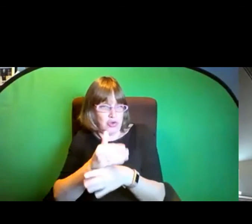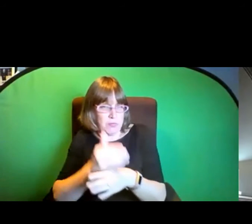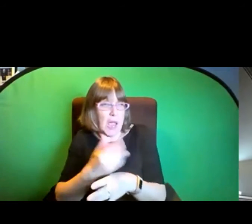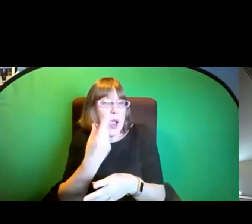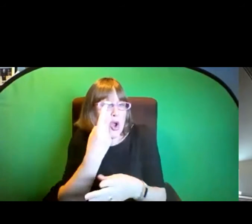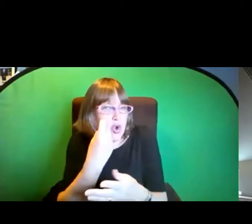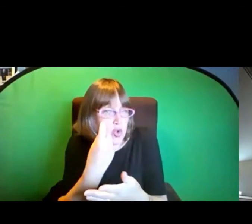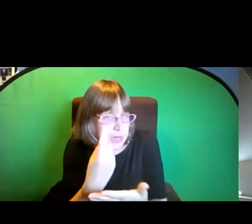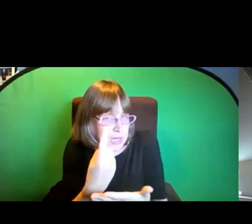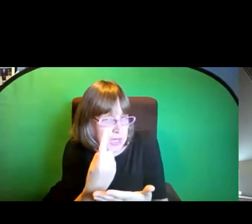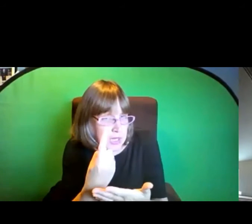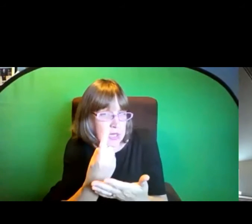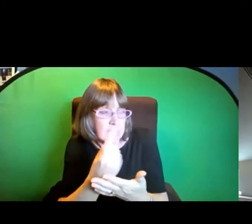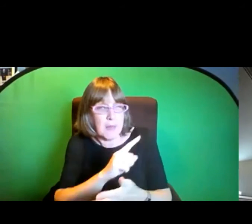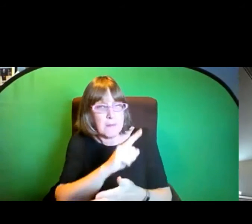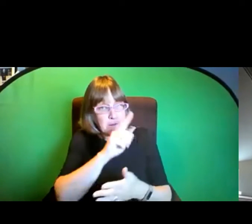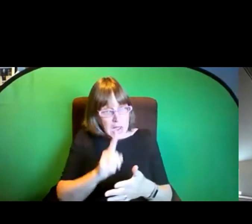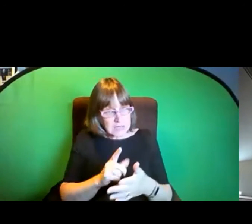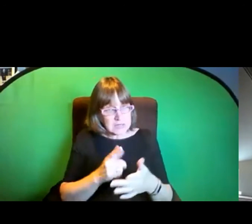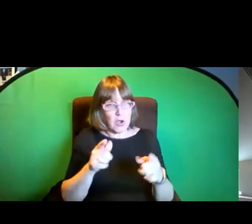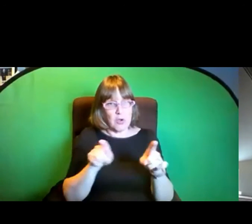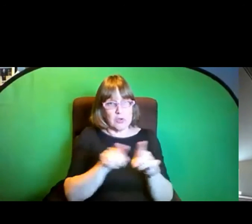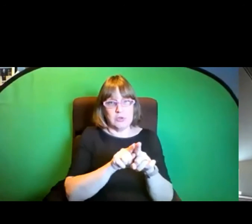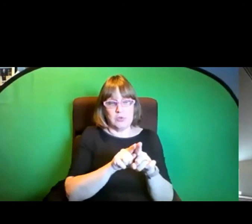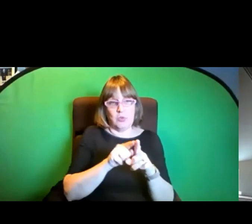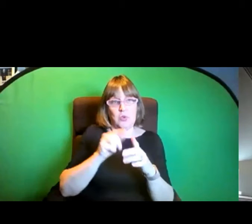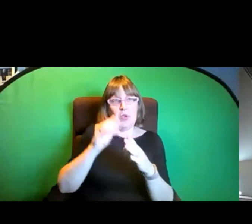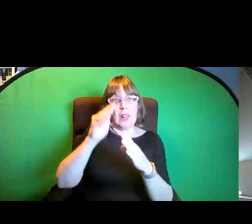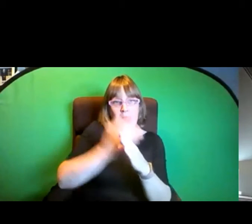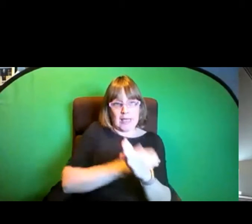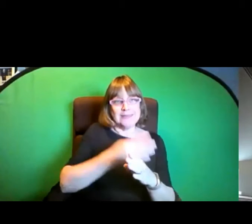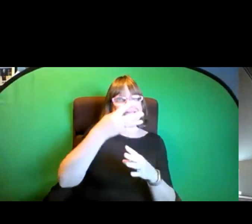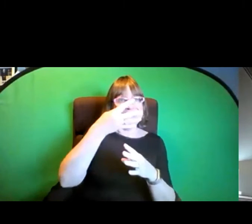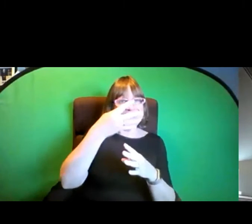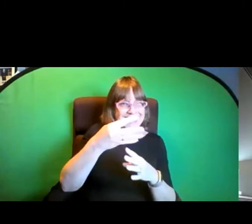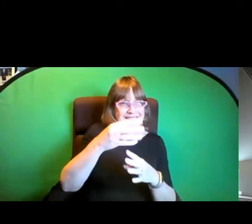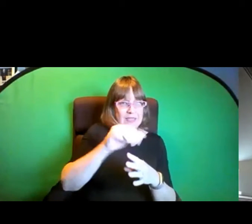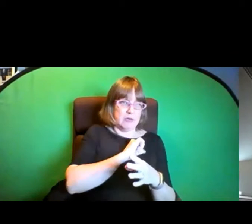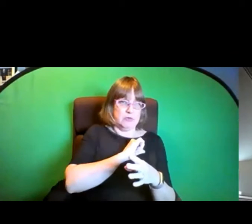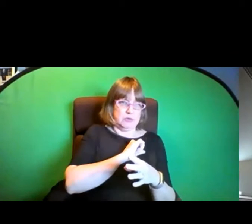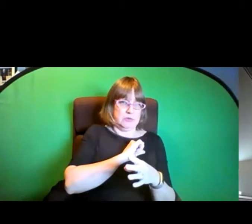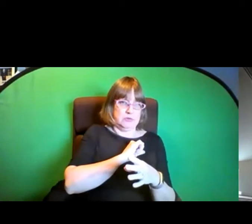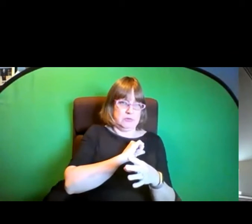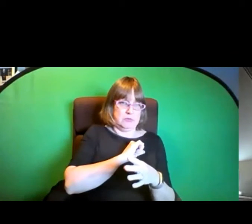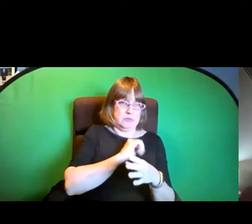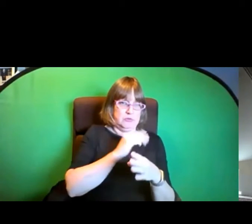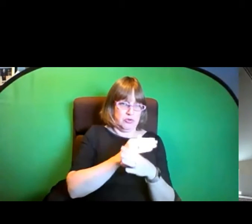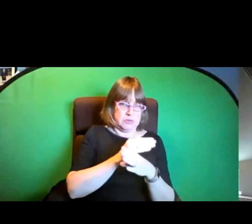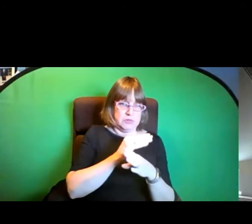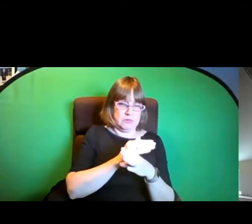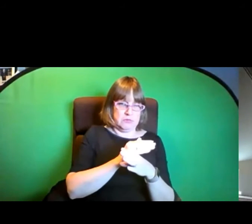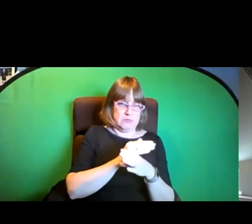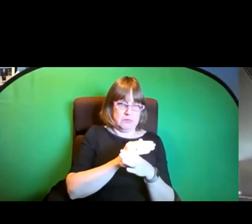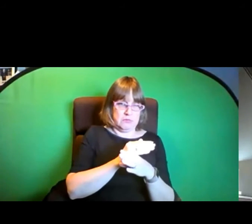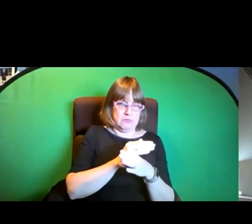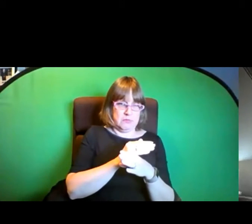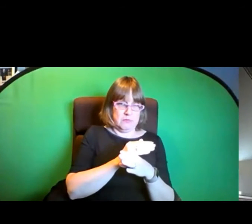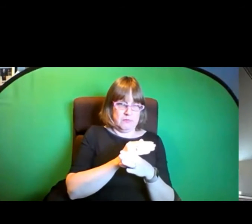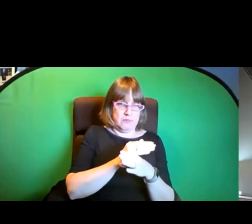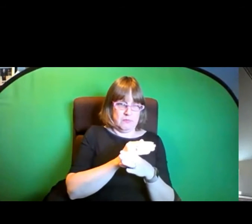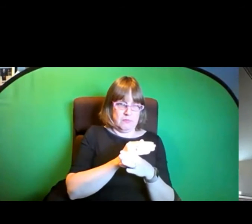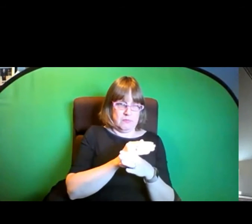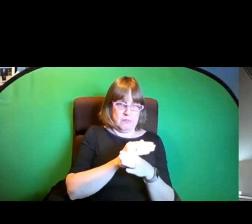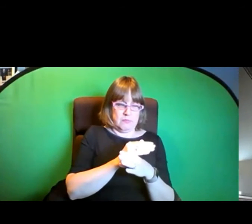but there could also be less than 9 000 jobs and even with a very large roll out of offshoring